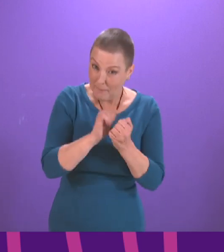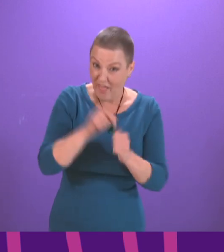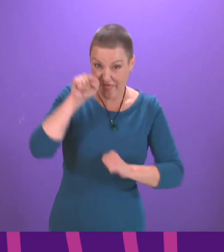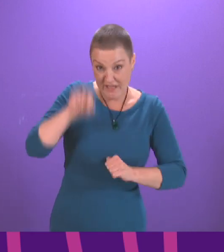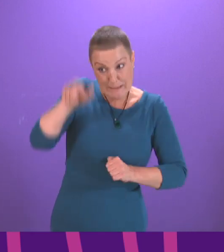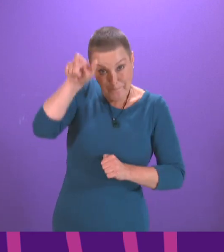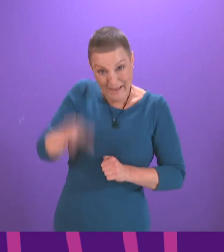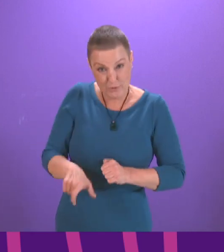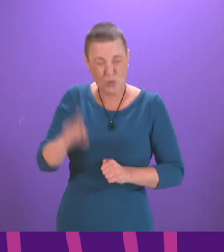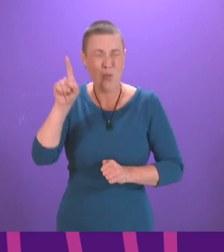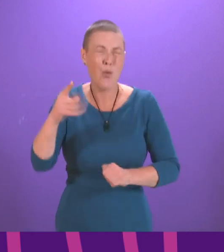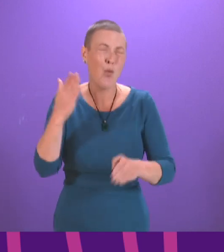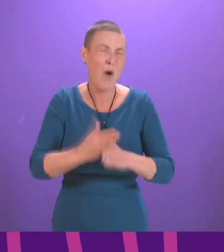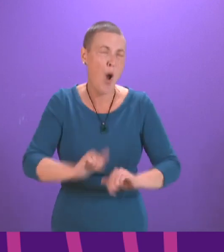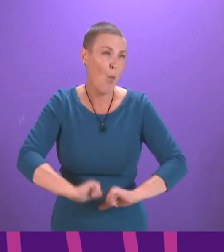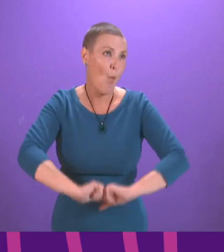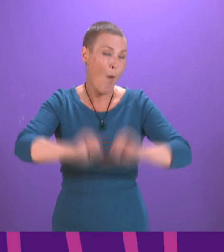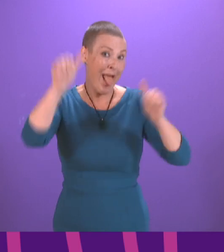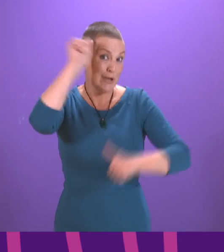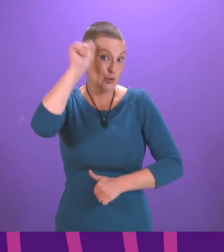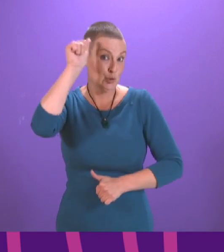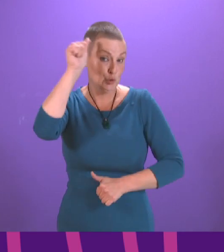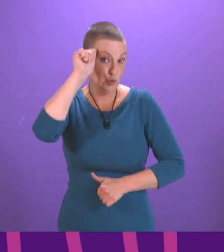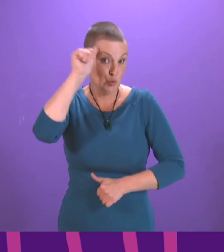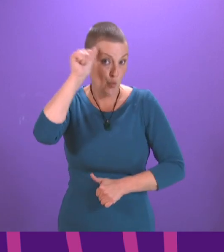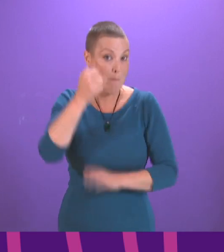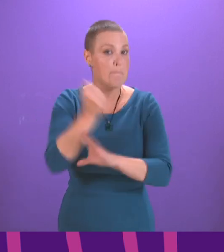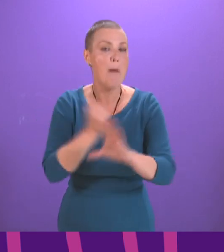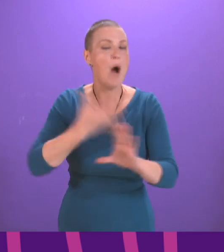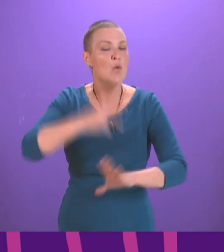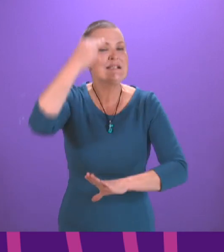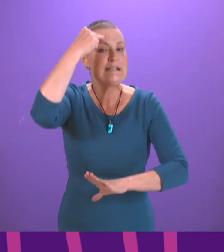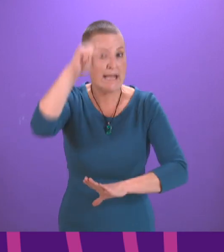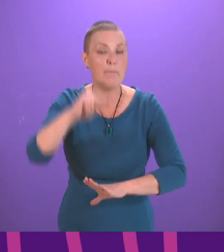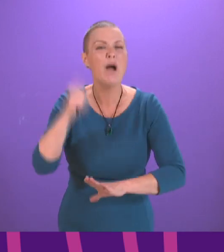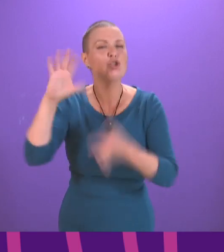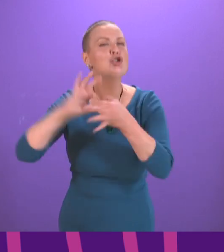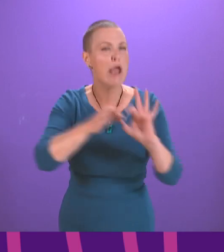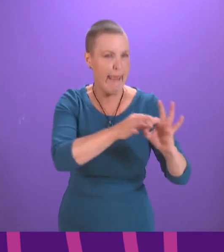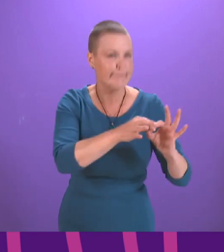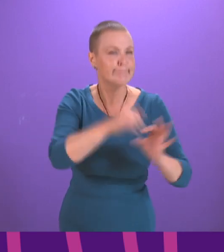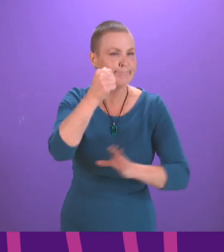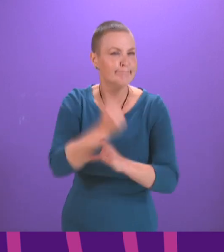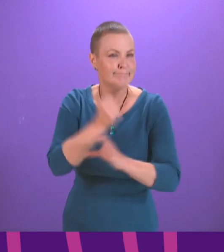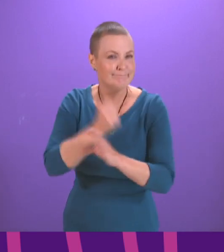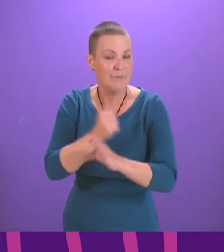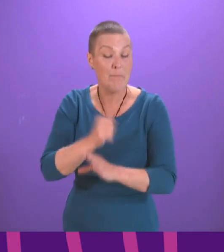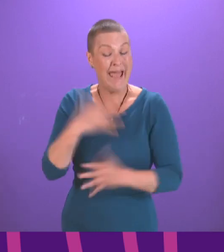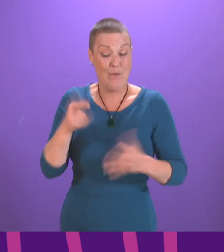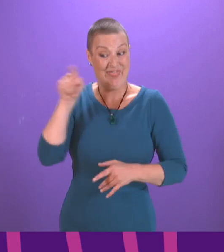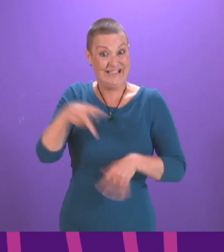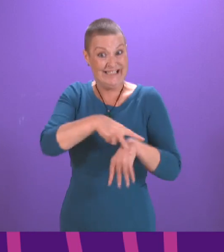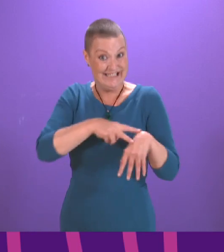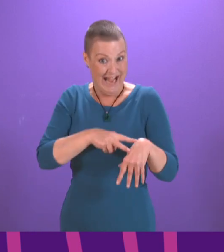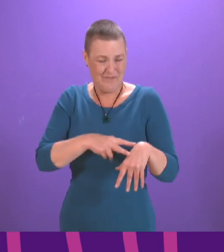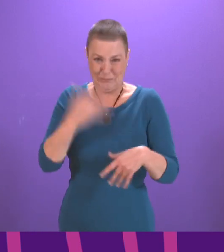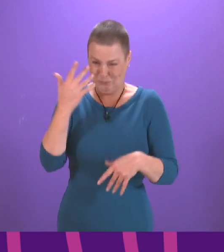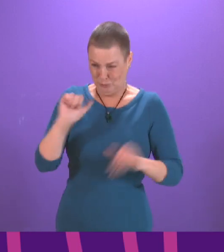it until I have verified this—and told me that a member of staff had been showing symptoms,